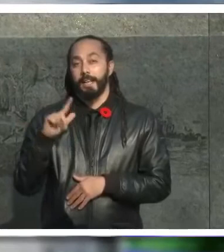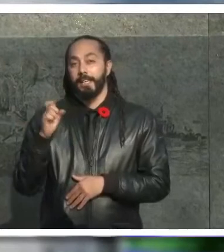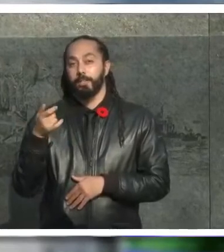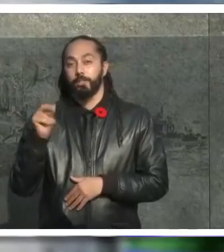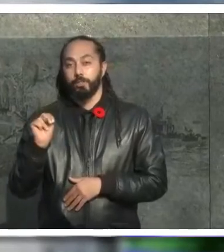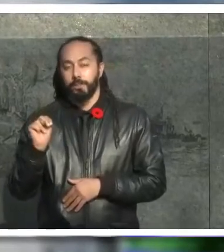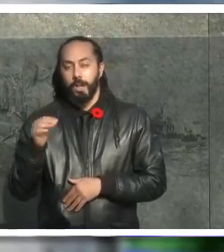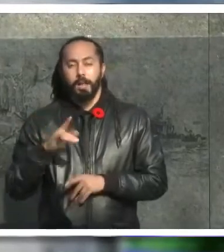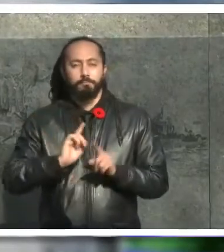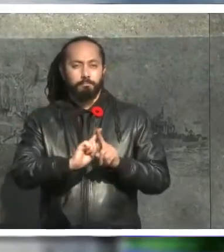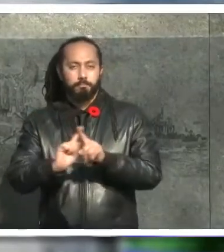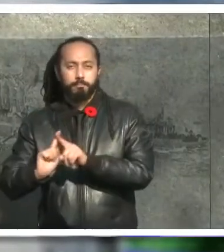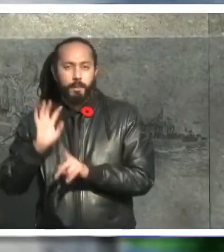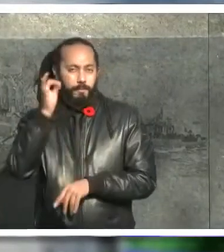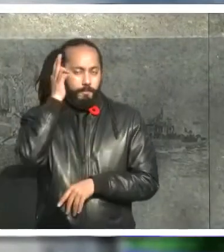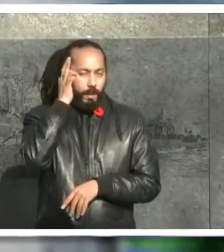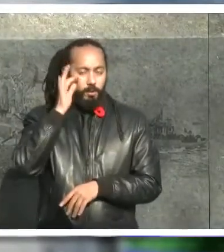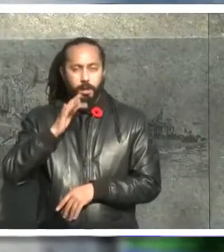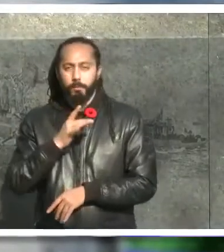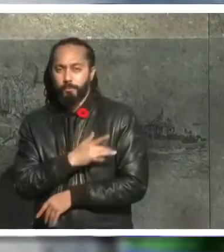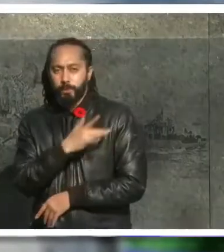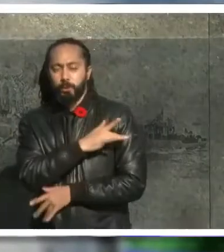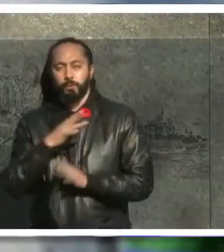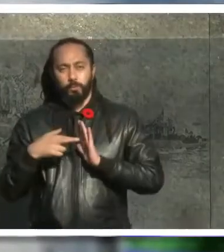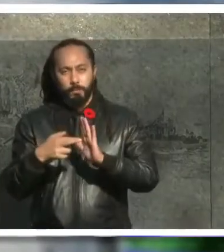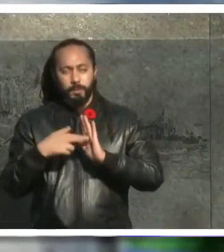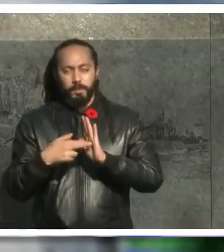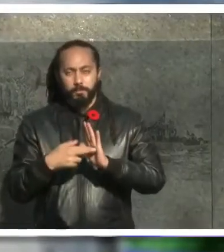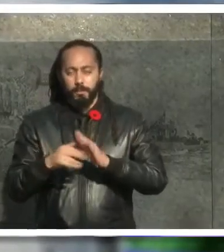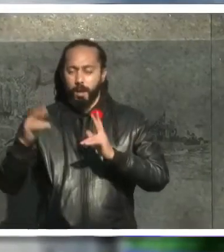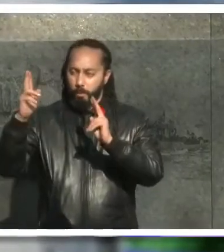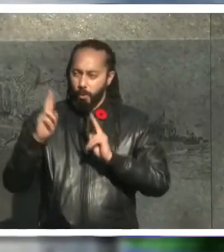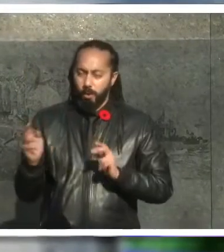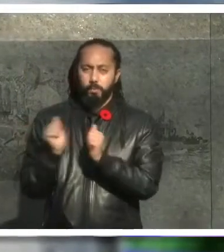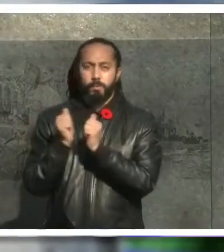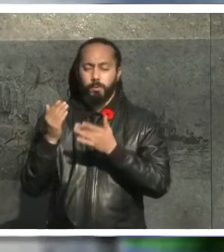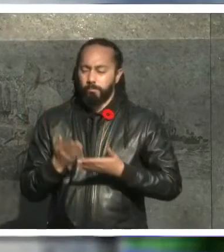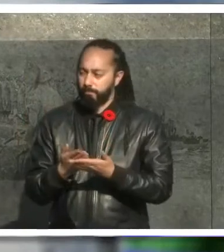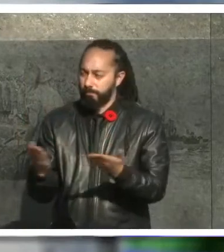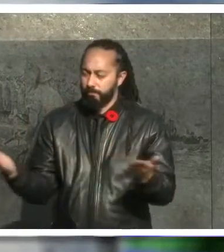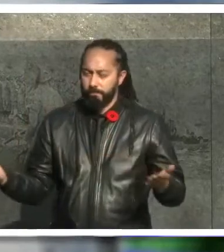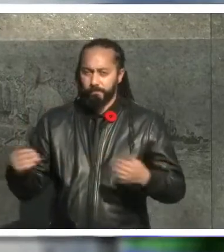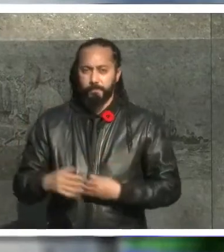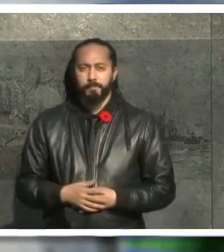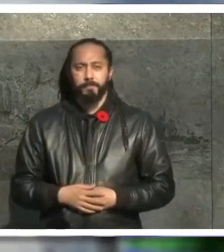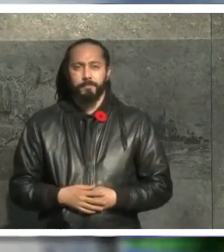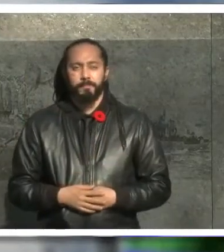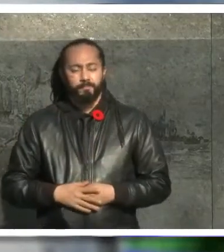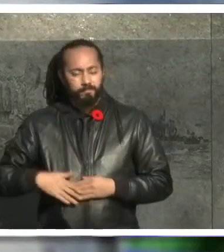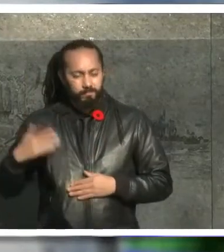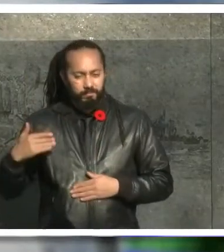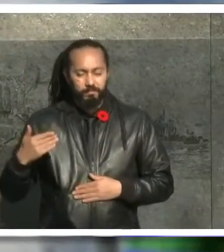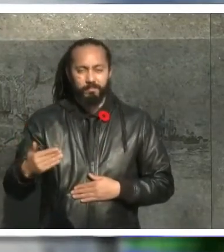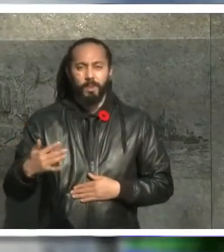The Royal Canadian Legion and other federal and provincial representatives. Normally many more of our men and women in uniform